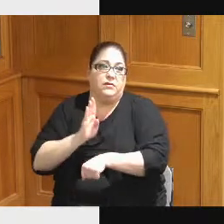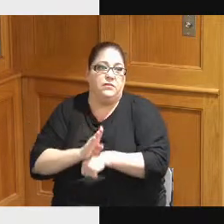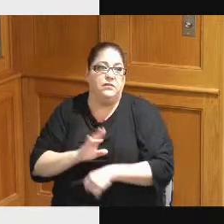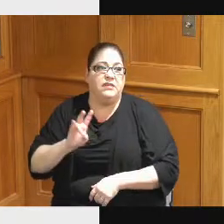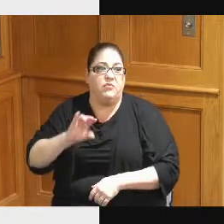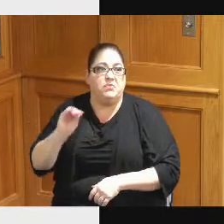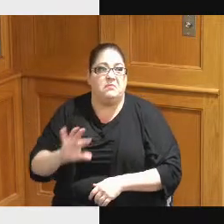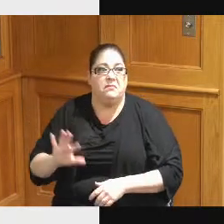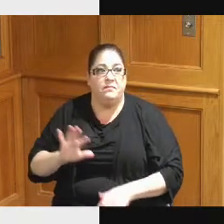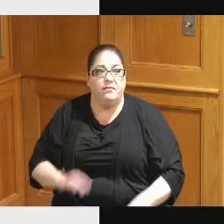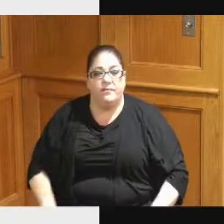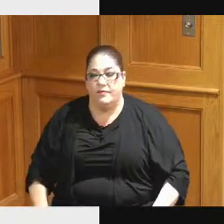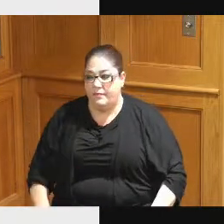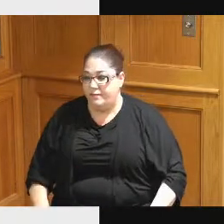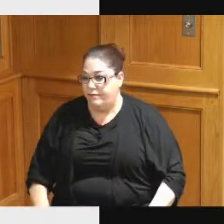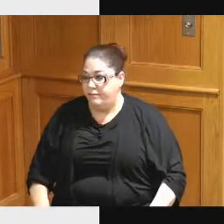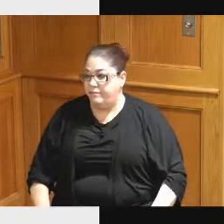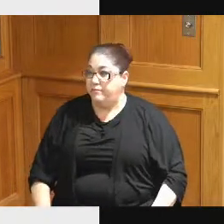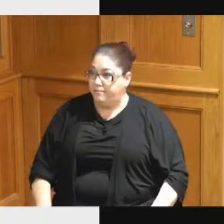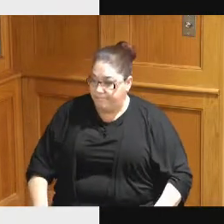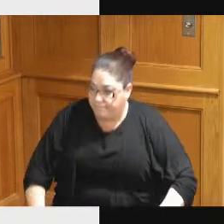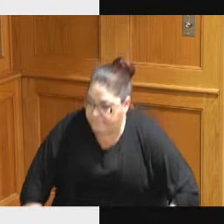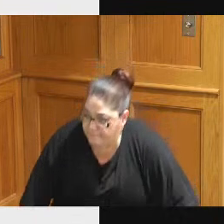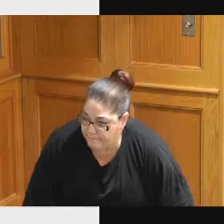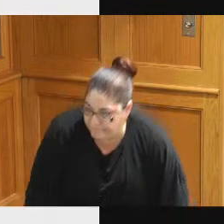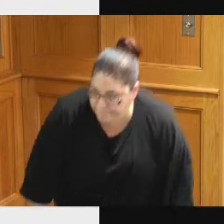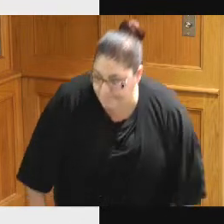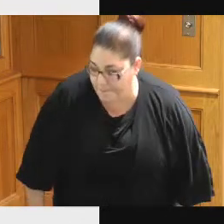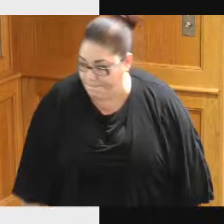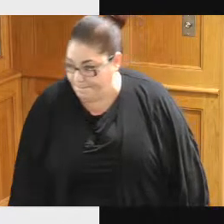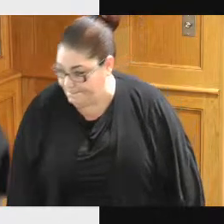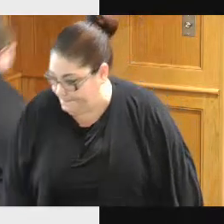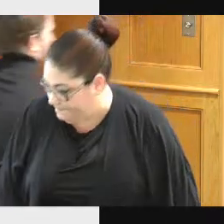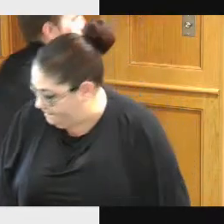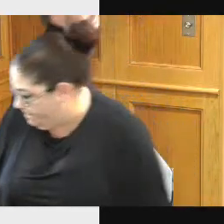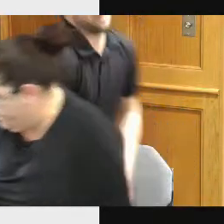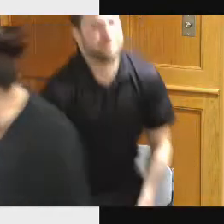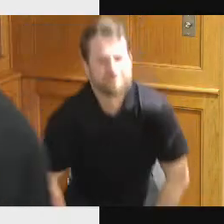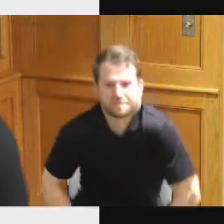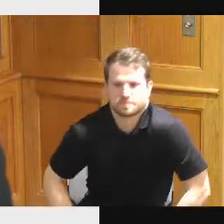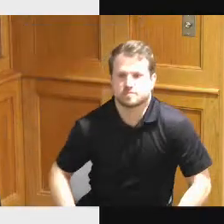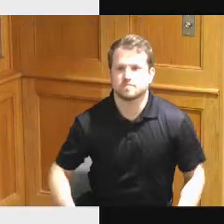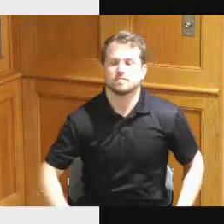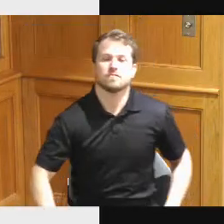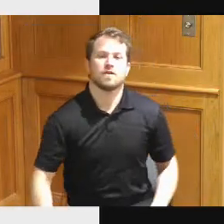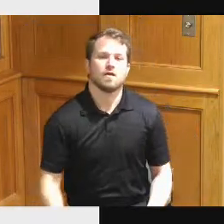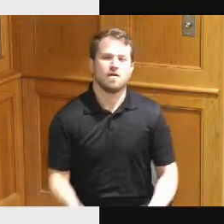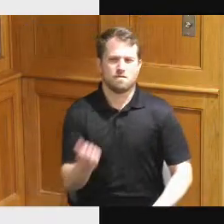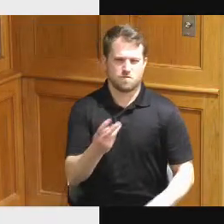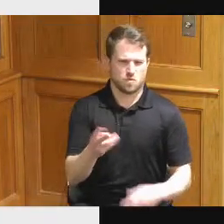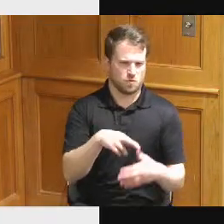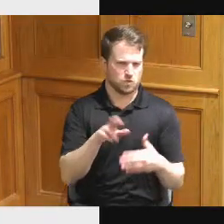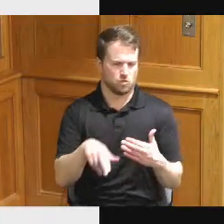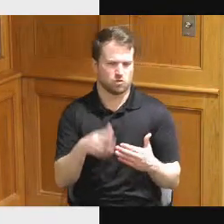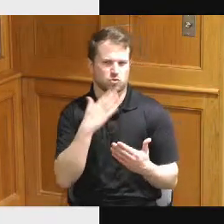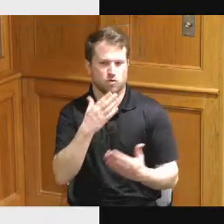couple results I think that it's important you all know about the first is increased funding